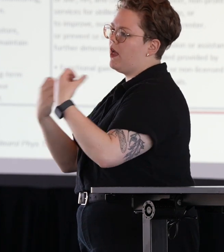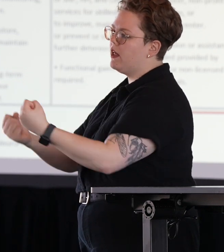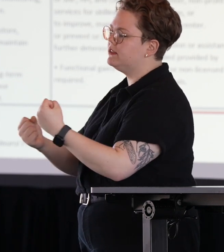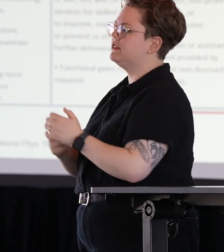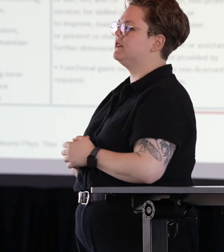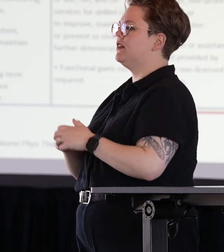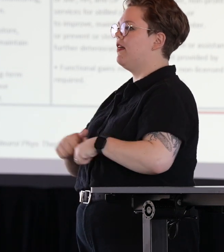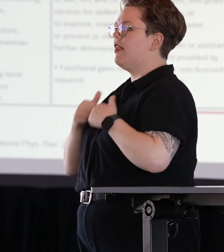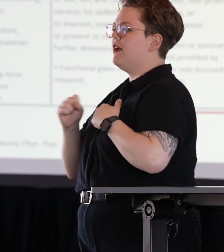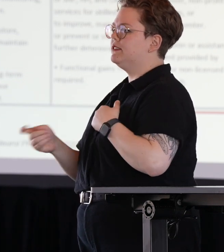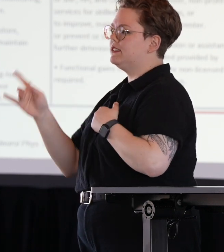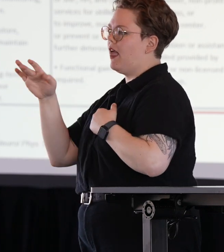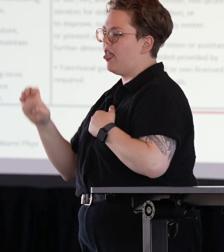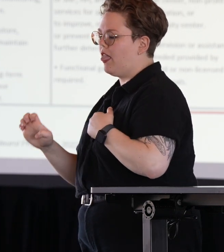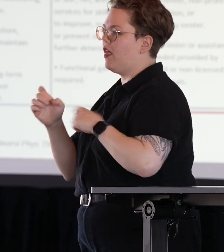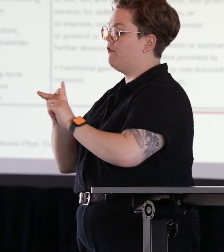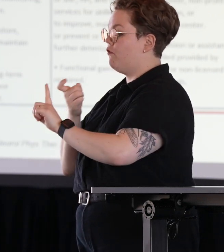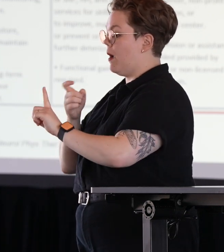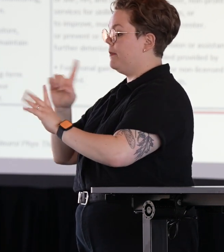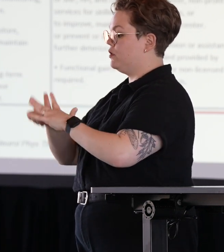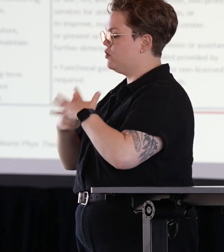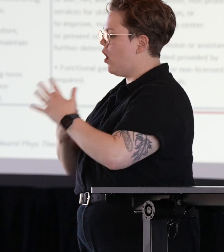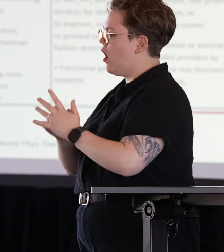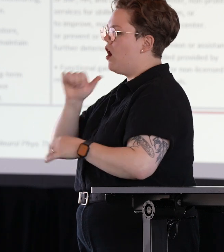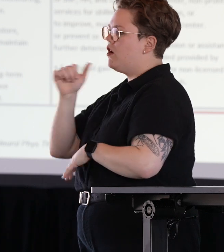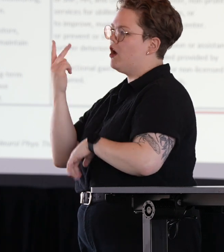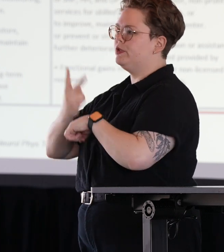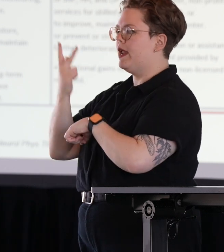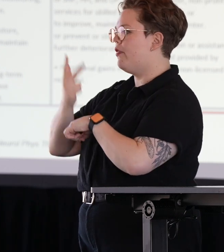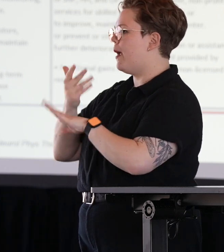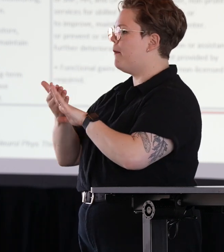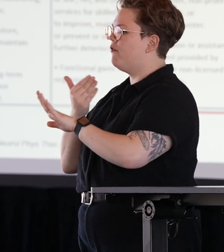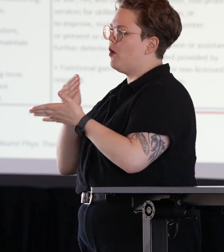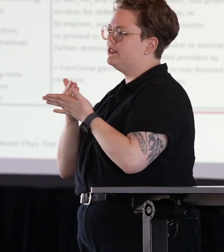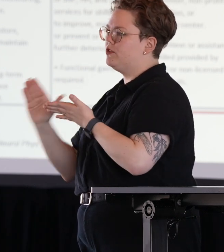resultivity. From the beginning, we're not waiting to two to three days before discharge. And now we're thinking, No, we're